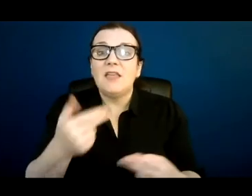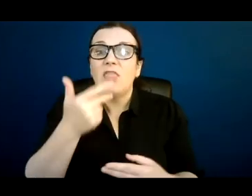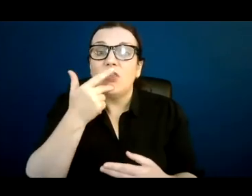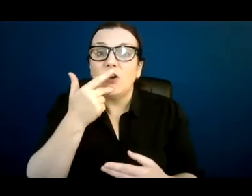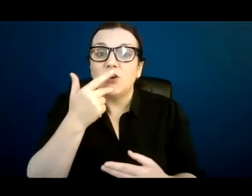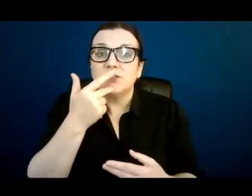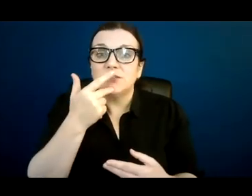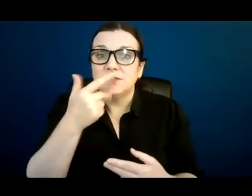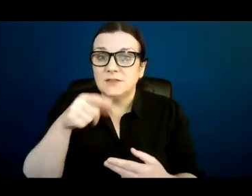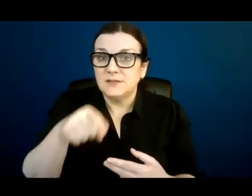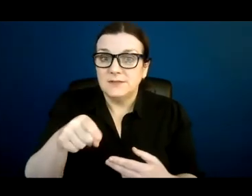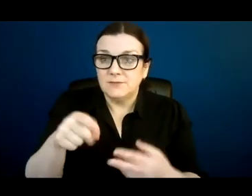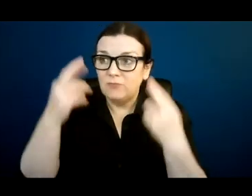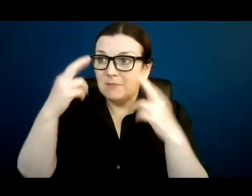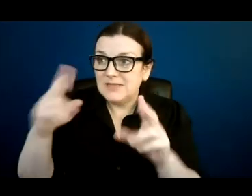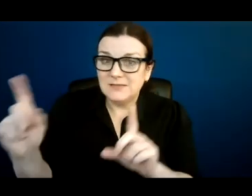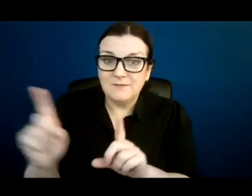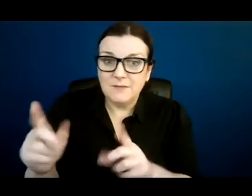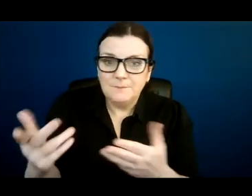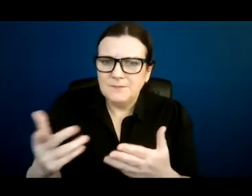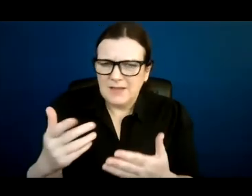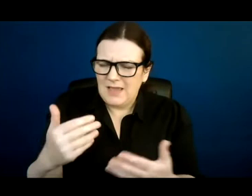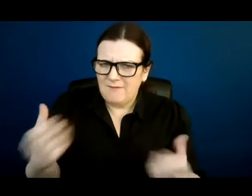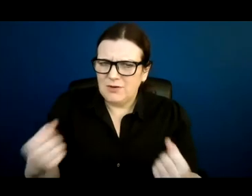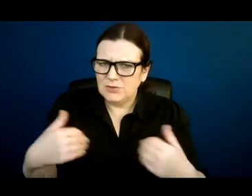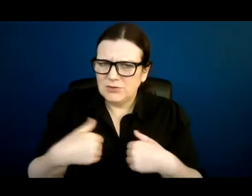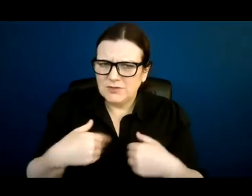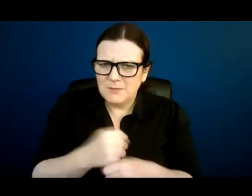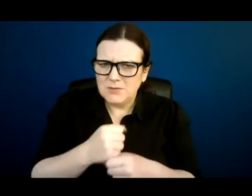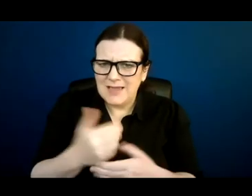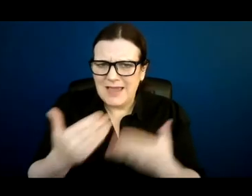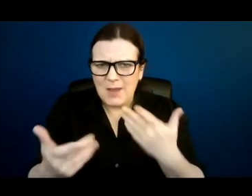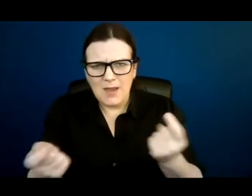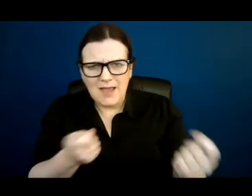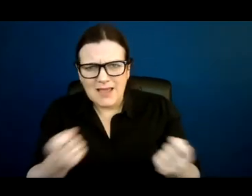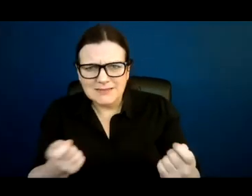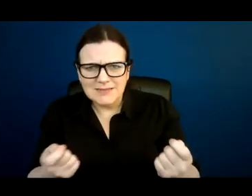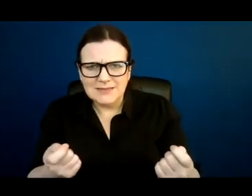there are concerns in relation to the ability top handle say €4 million that will just be